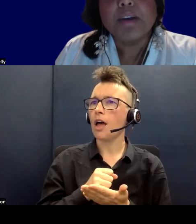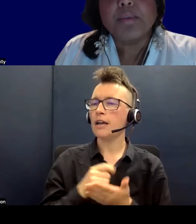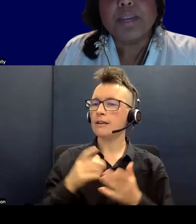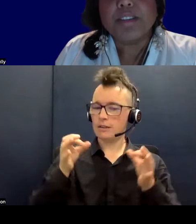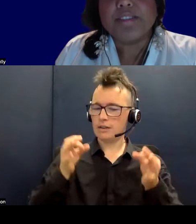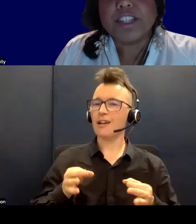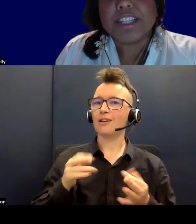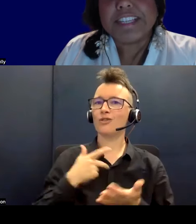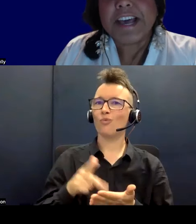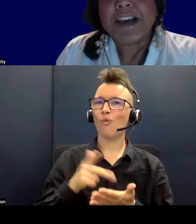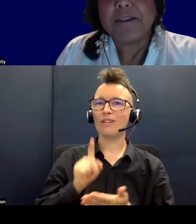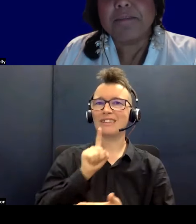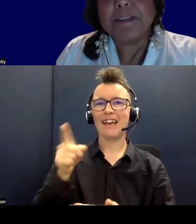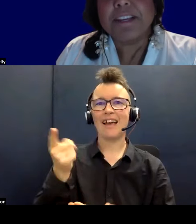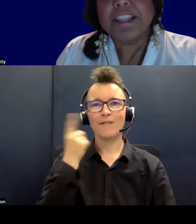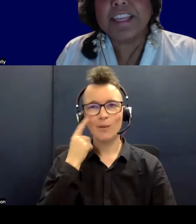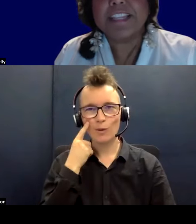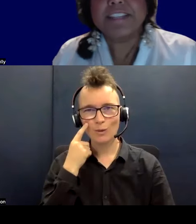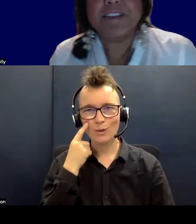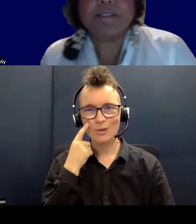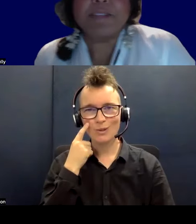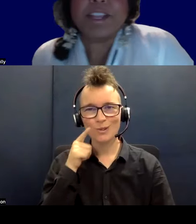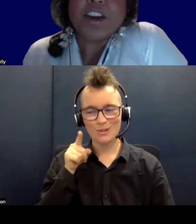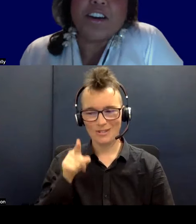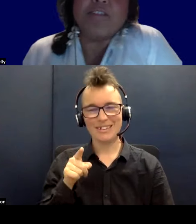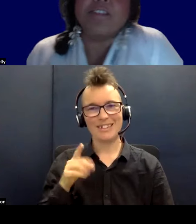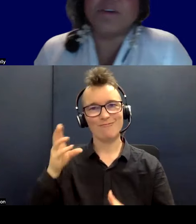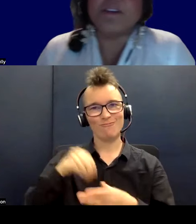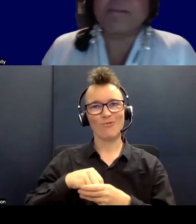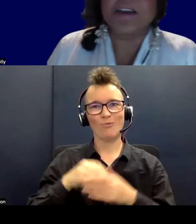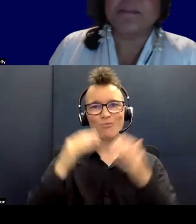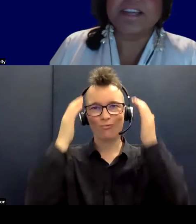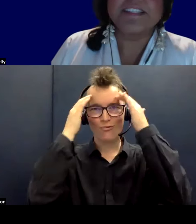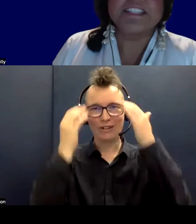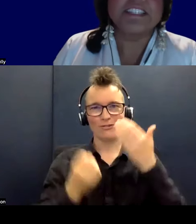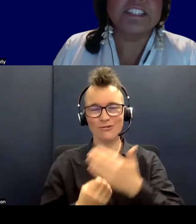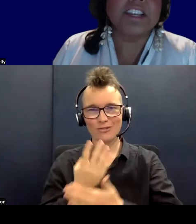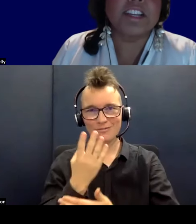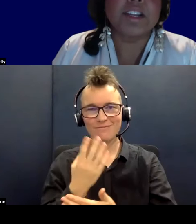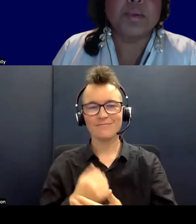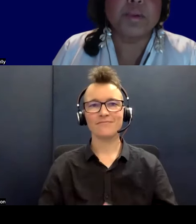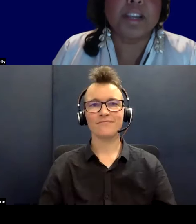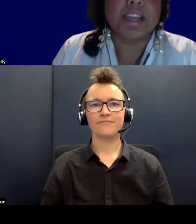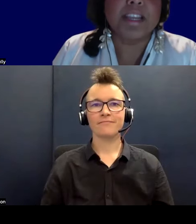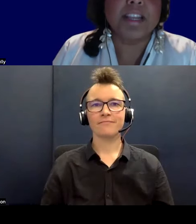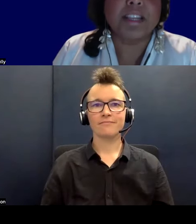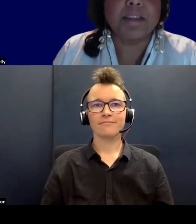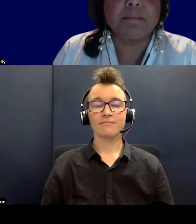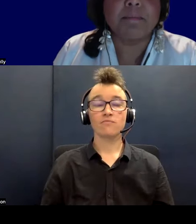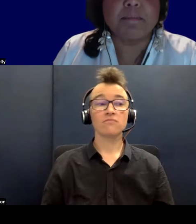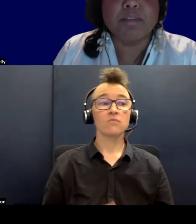We use vision to help the development of the motor pathways to discern and coordinate limb movement